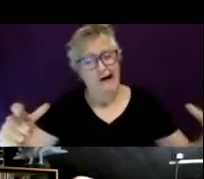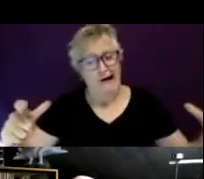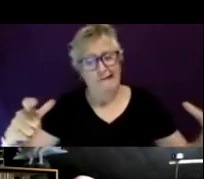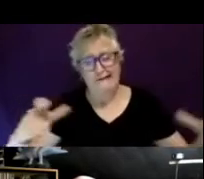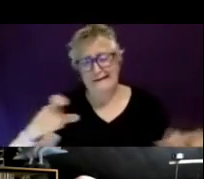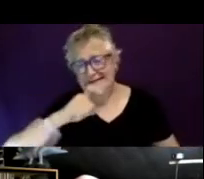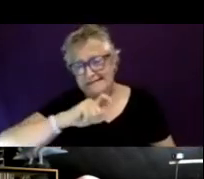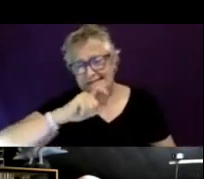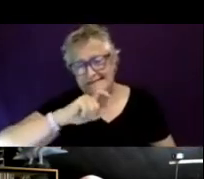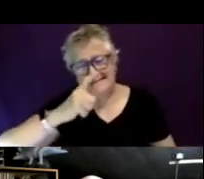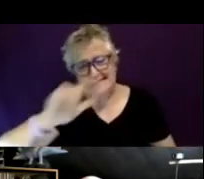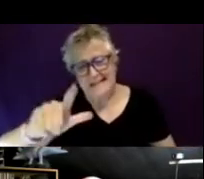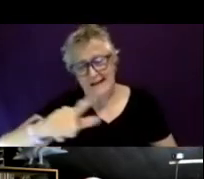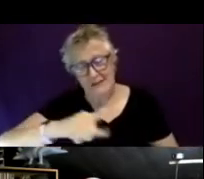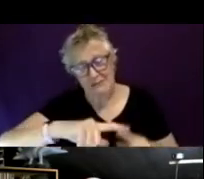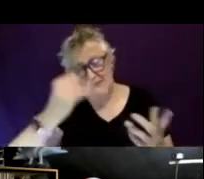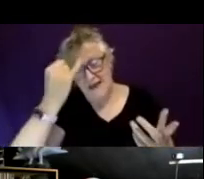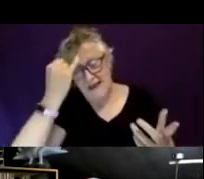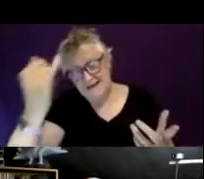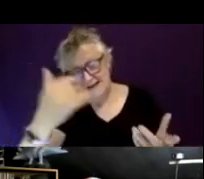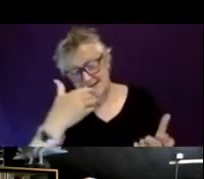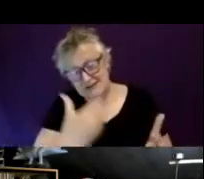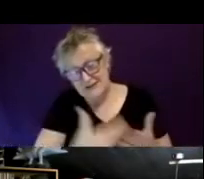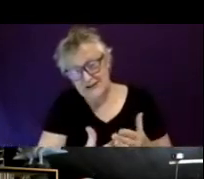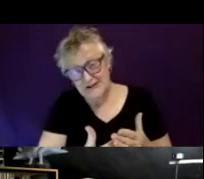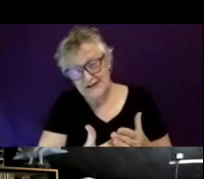Yeah, it doesn't float? I wouldn't count on it!